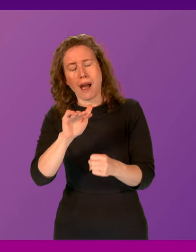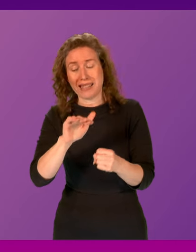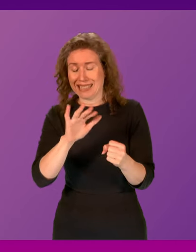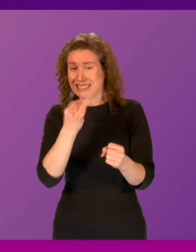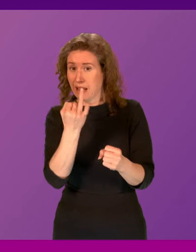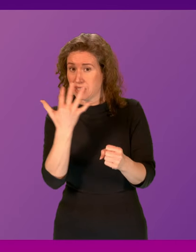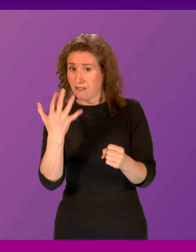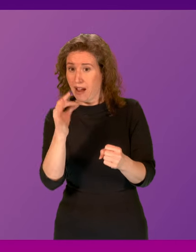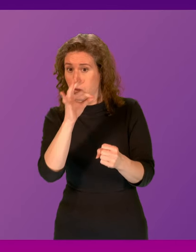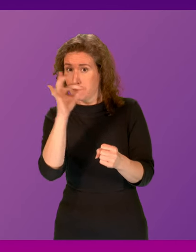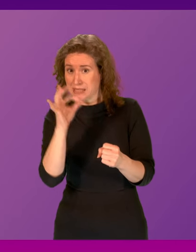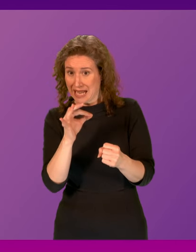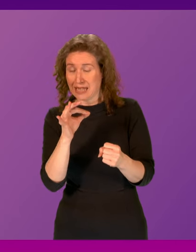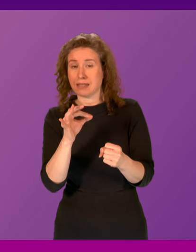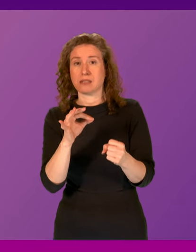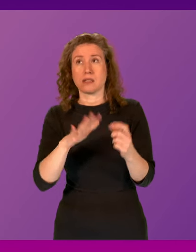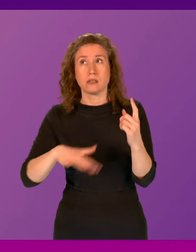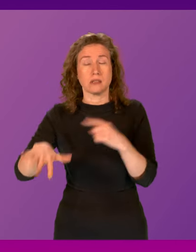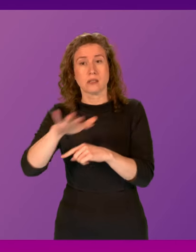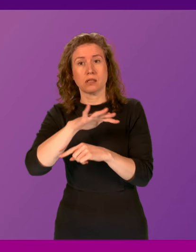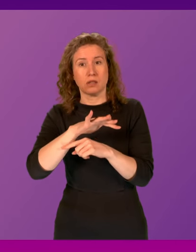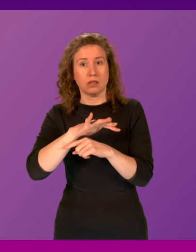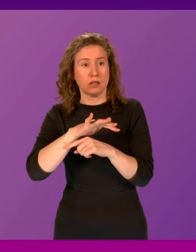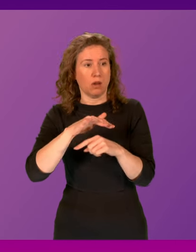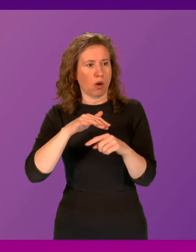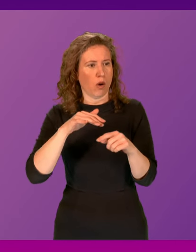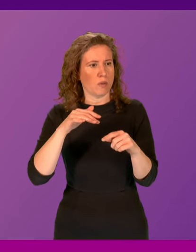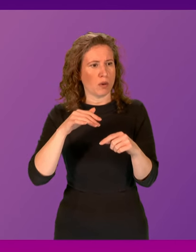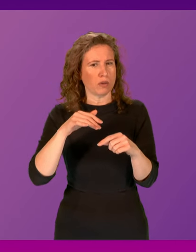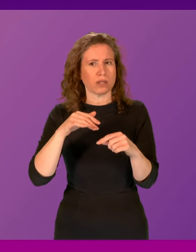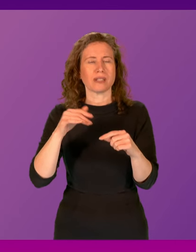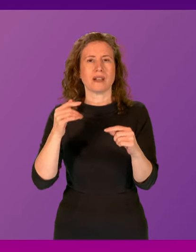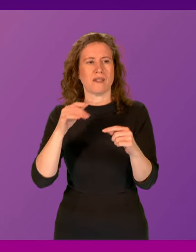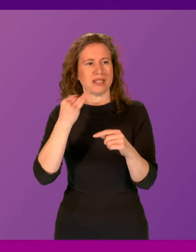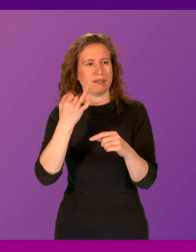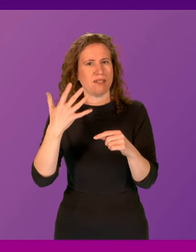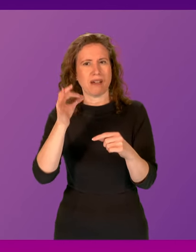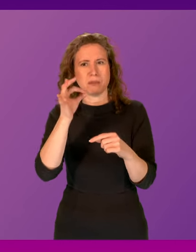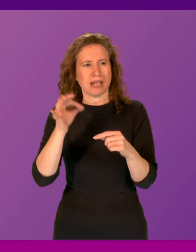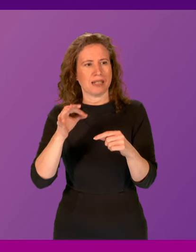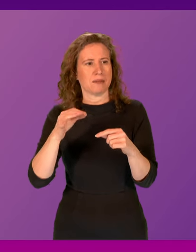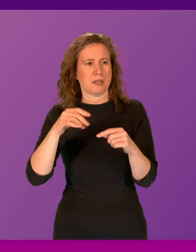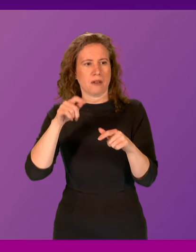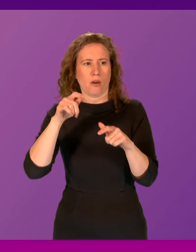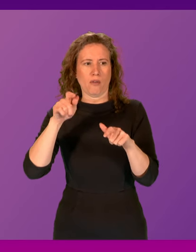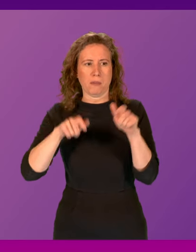new woodland in the UK is in Scotland. In addition, we launched the world’s largest